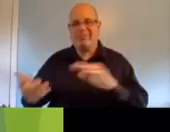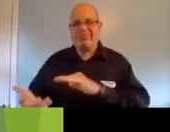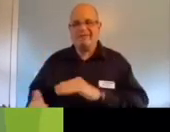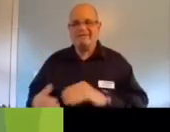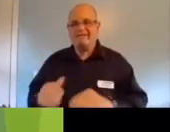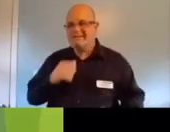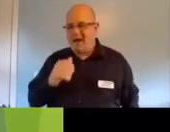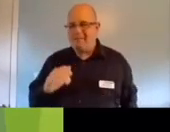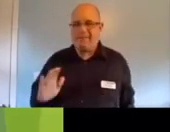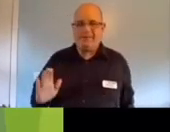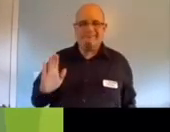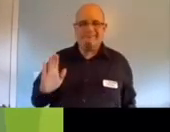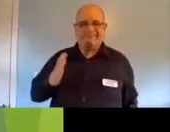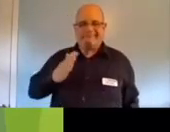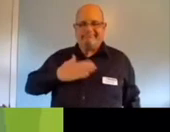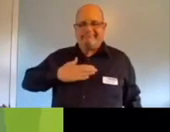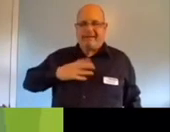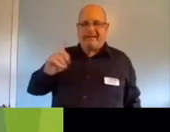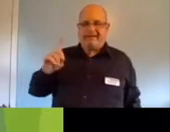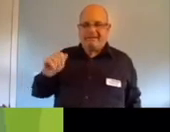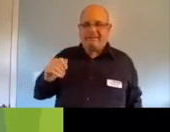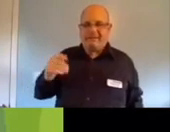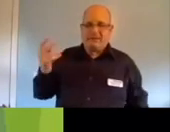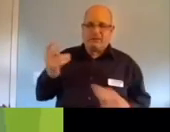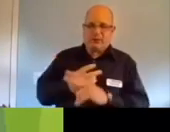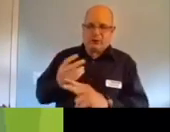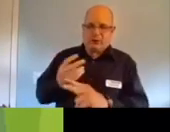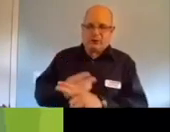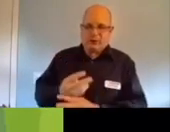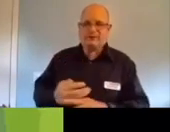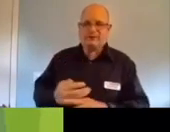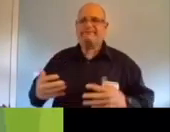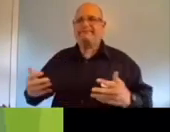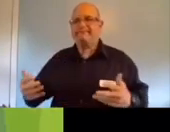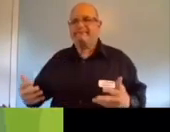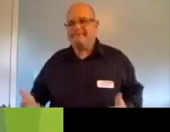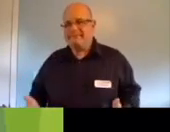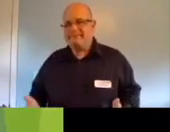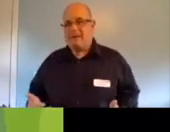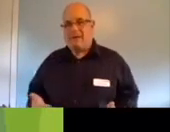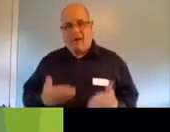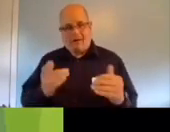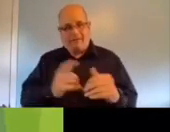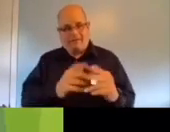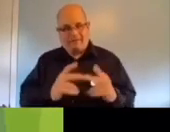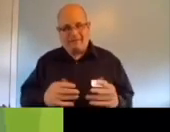gets more intense so what they are offering at the beginning was not as effective so that's